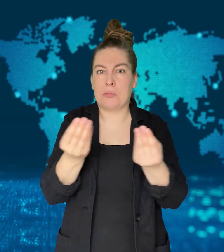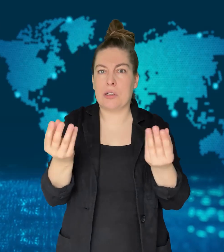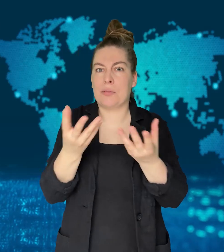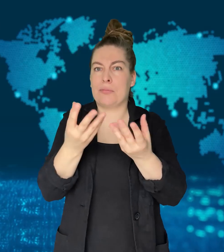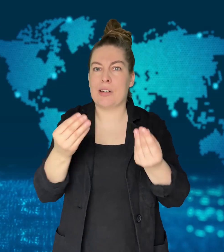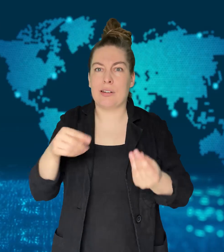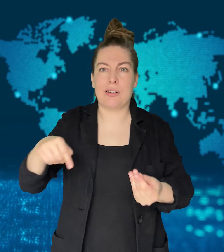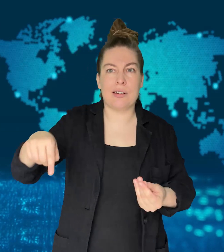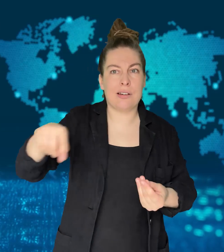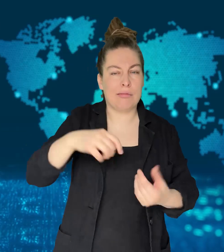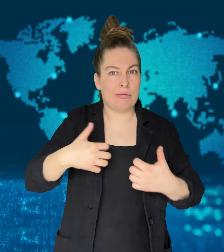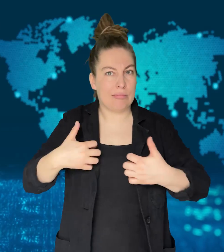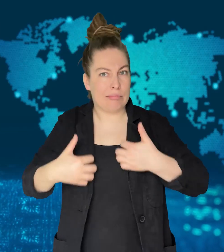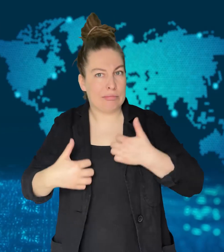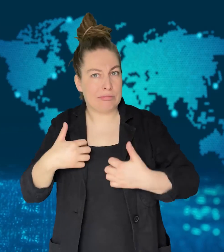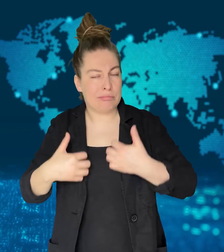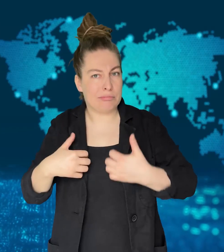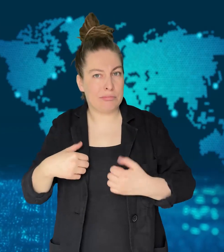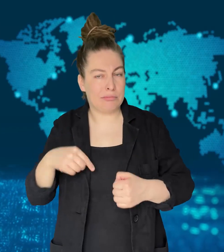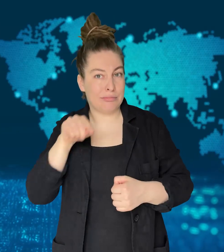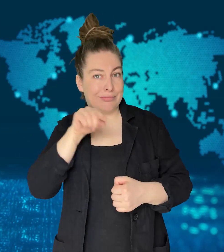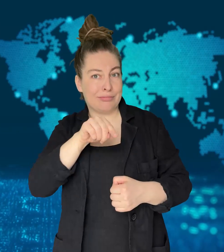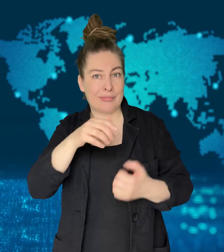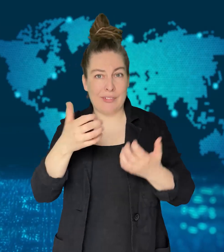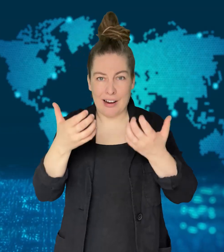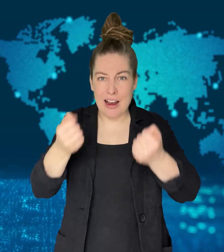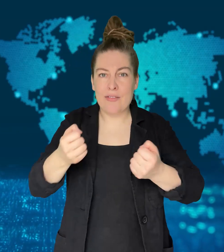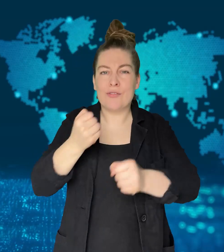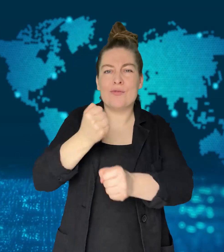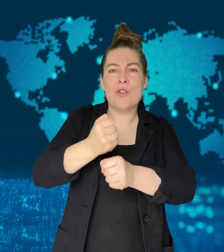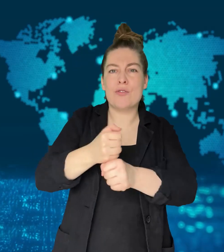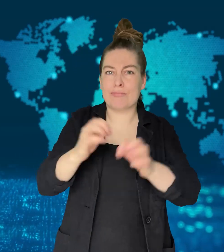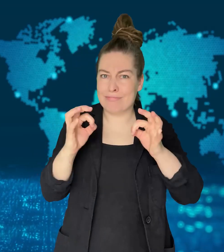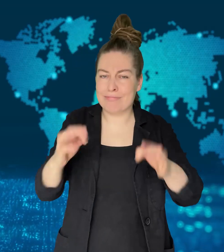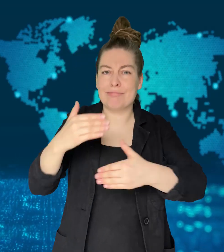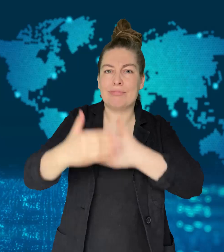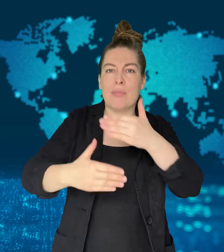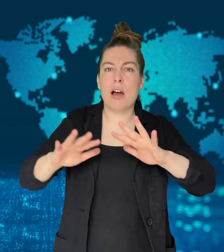withstand an attack on its infrastructure.